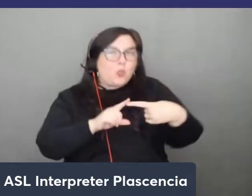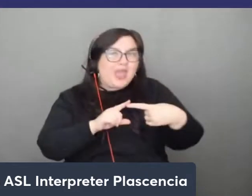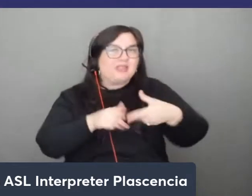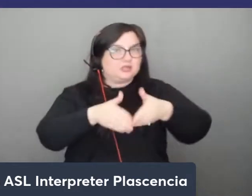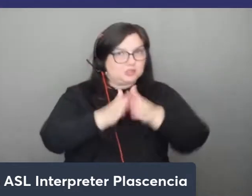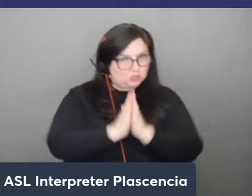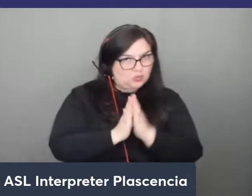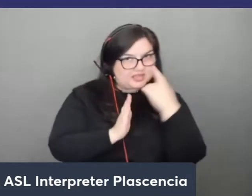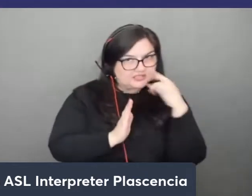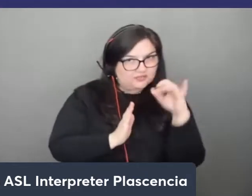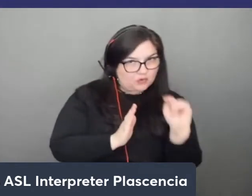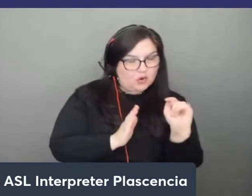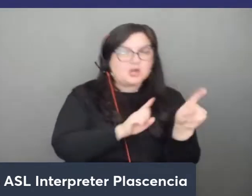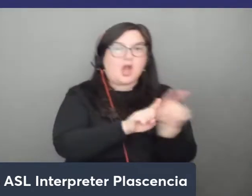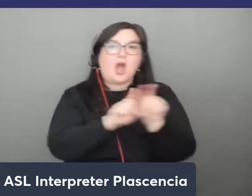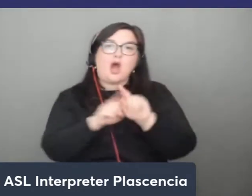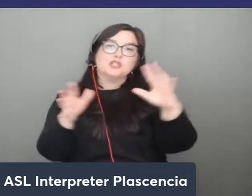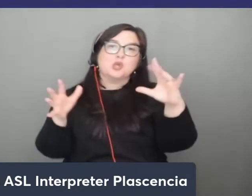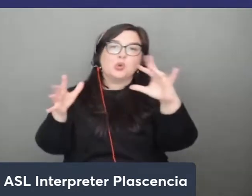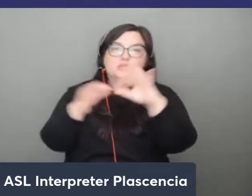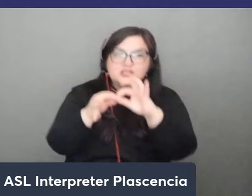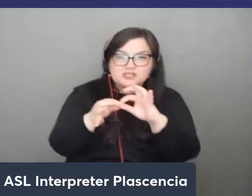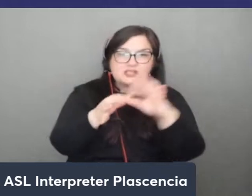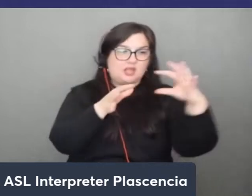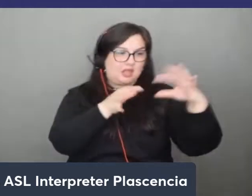We also stitched together things like Amazon S3,